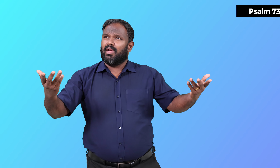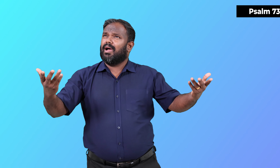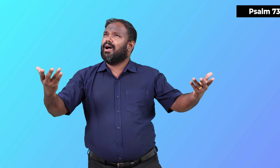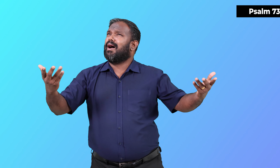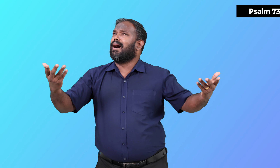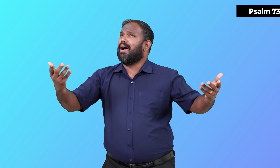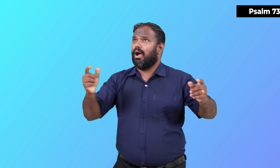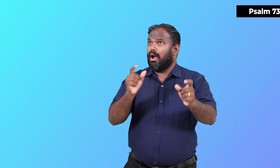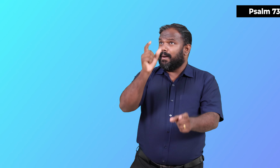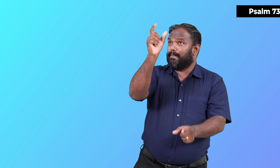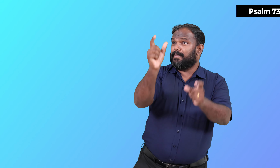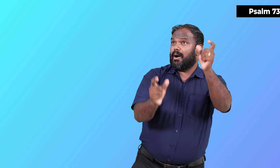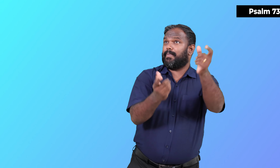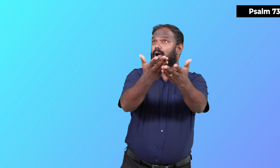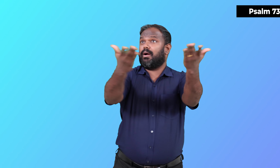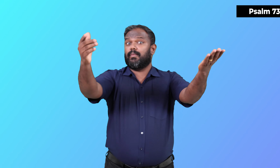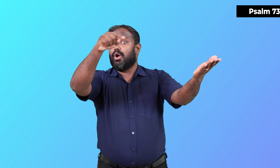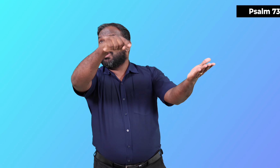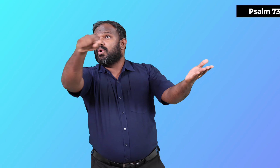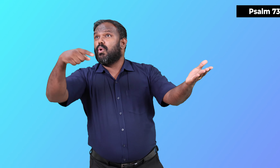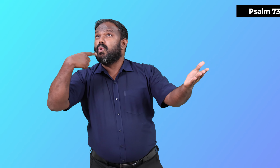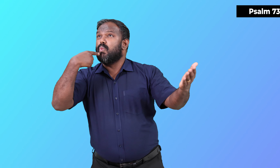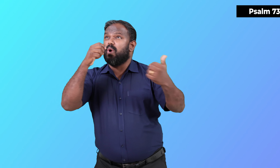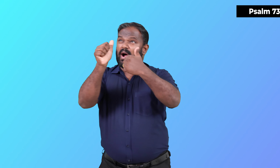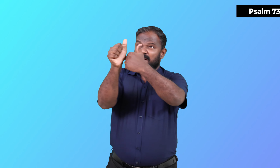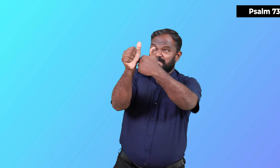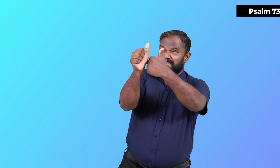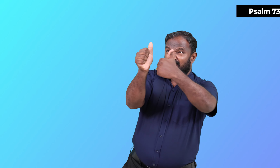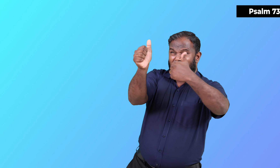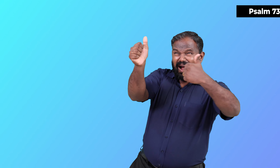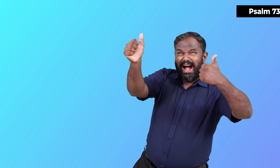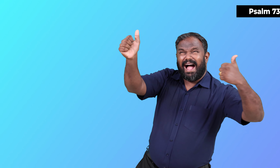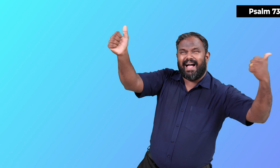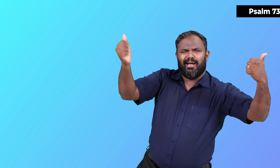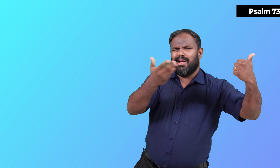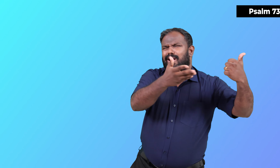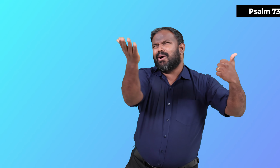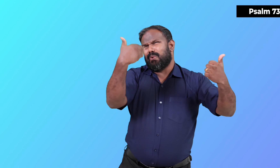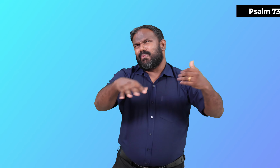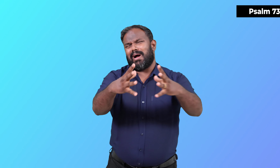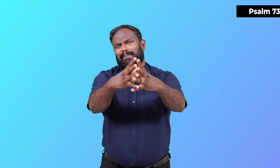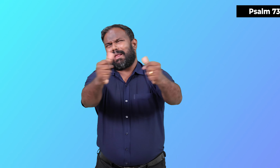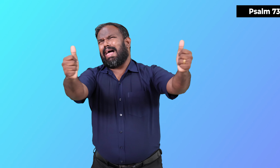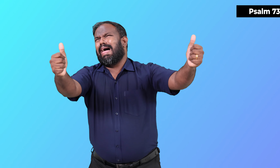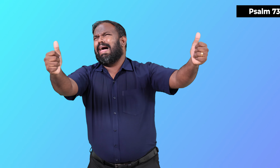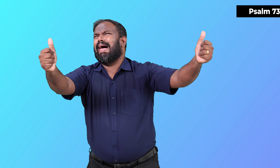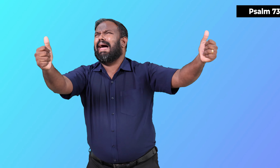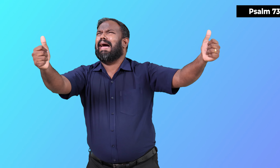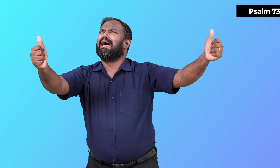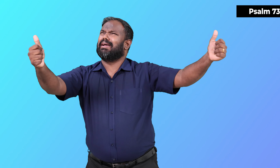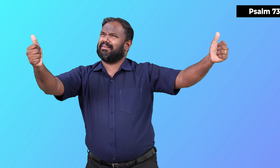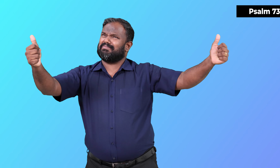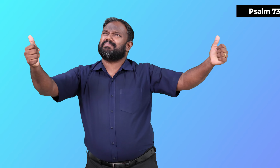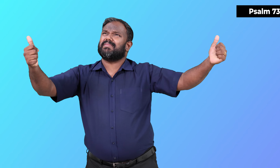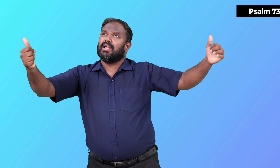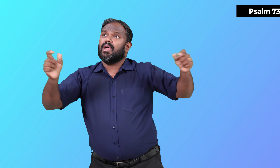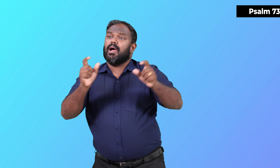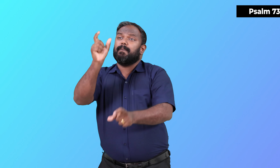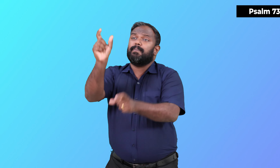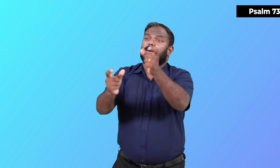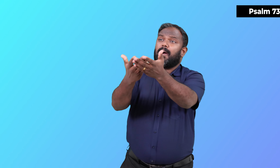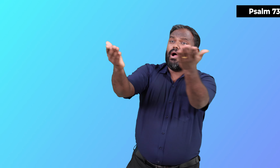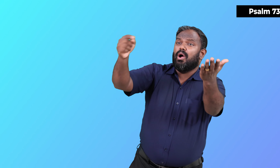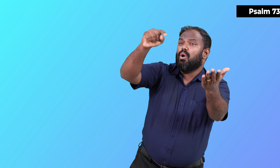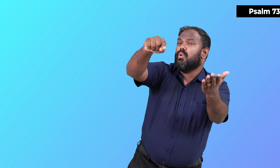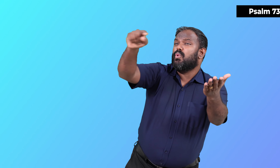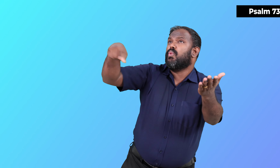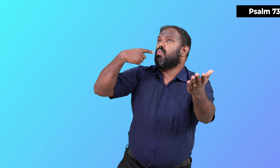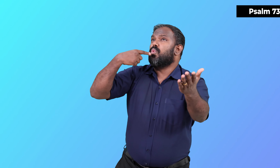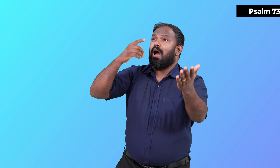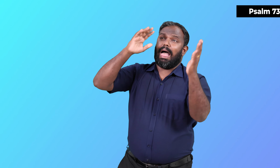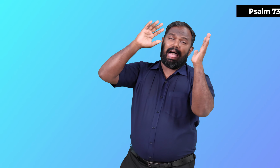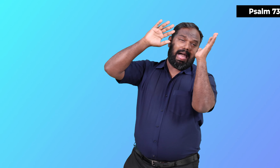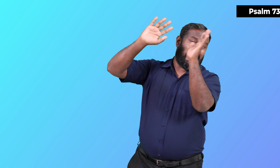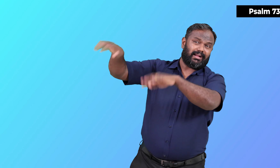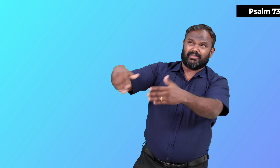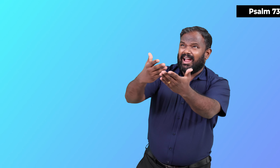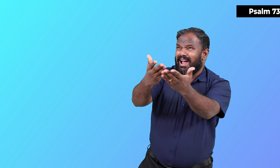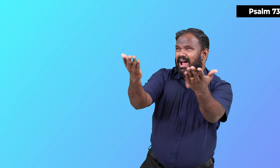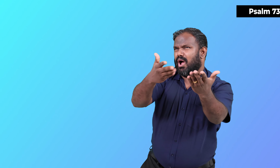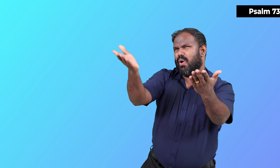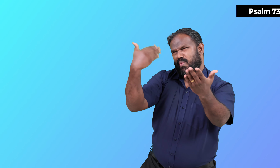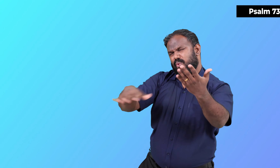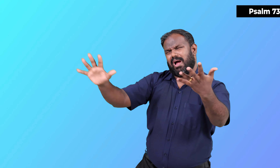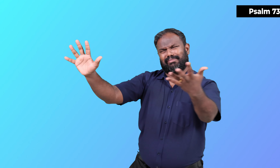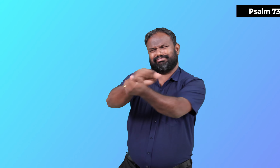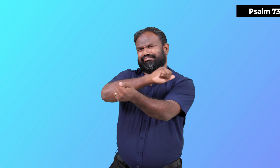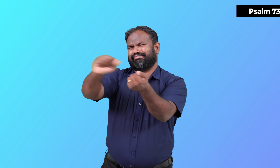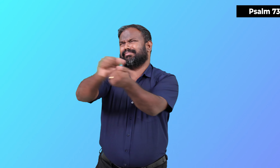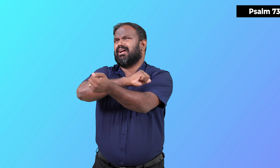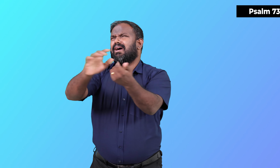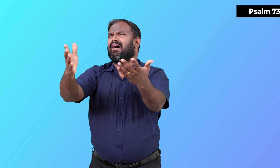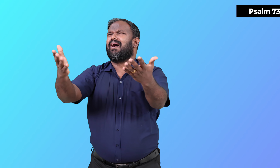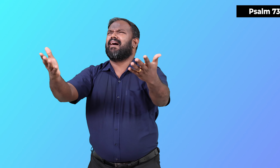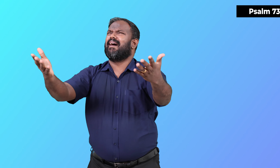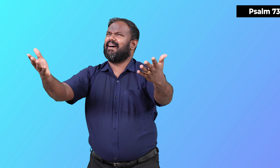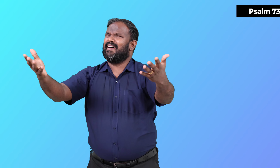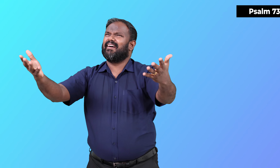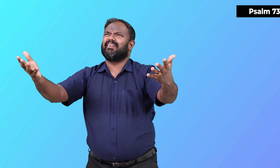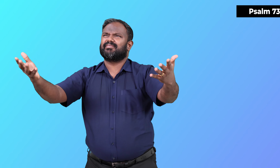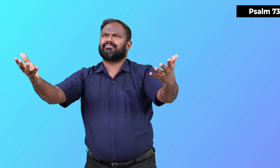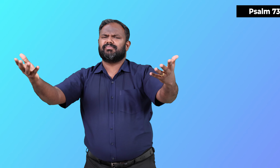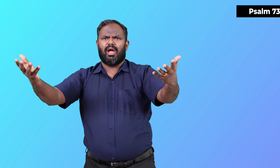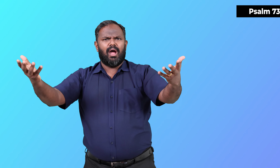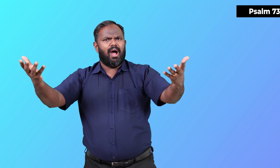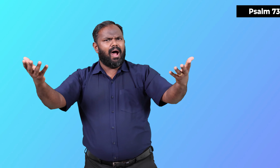God, people who leave you will be lost. You will destroy all who are not faithful to you.